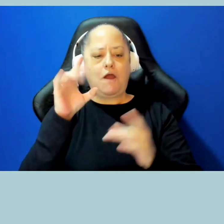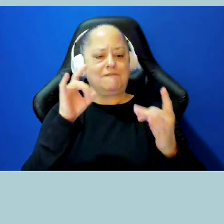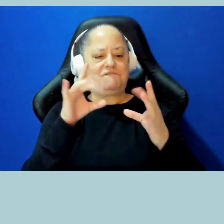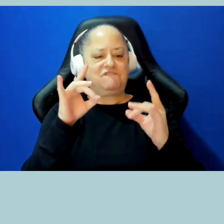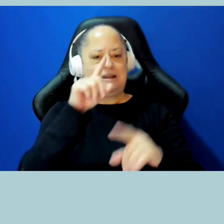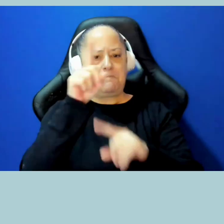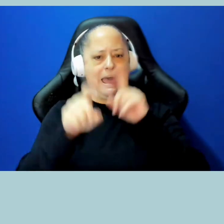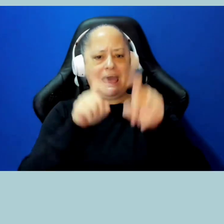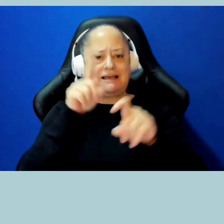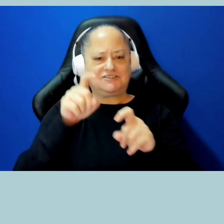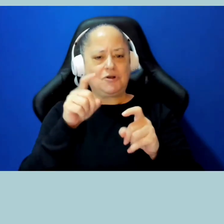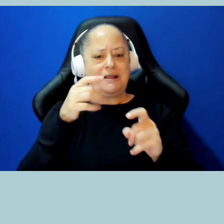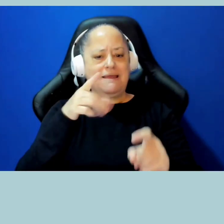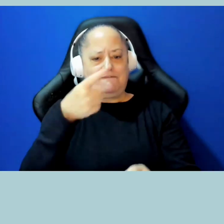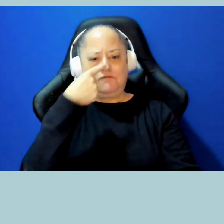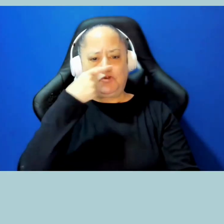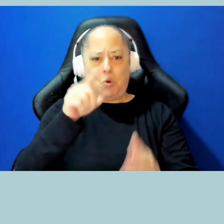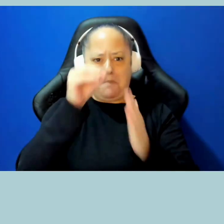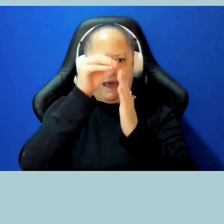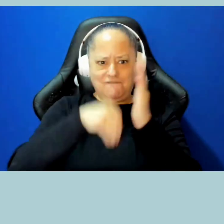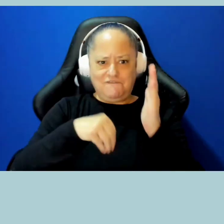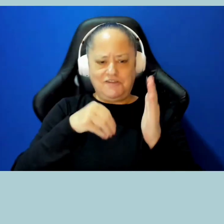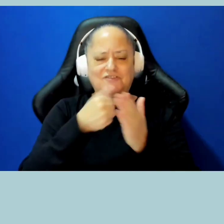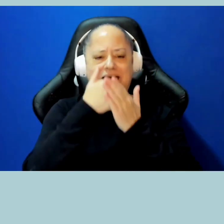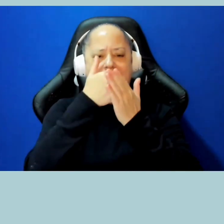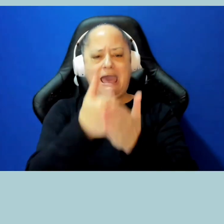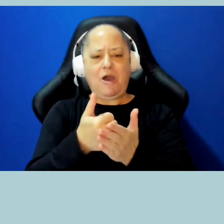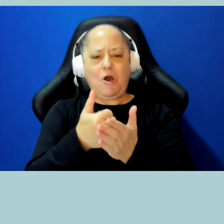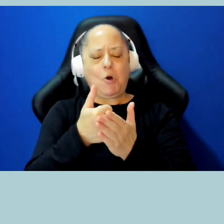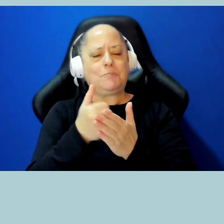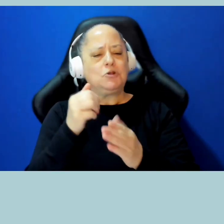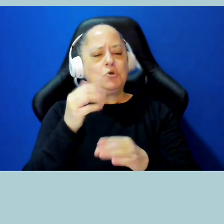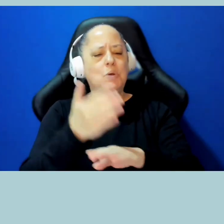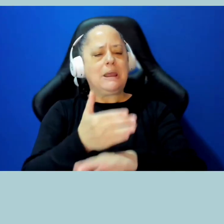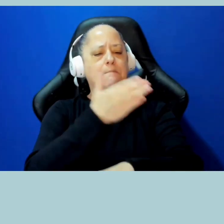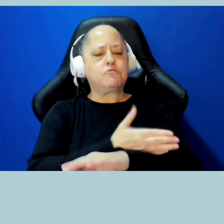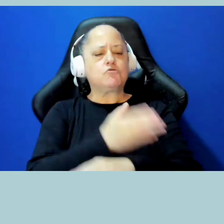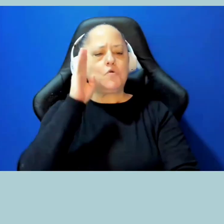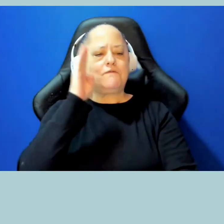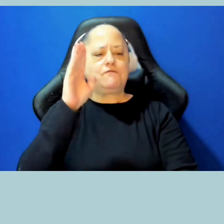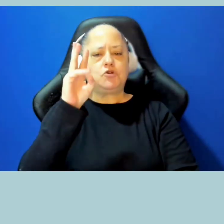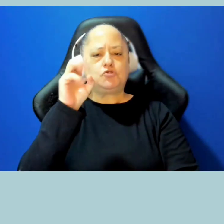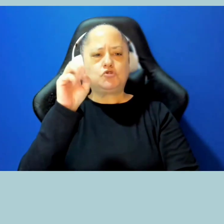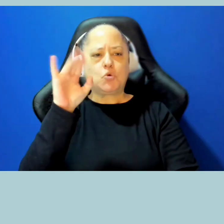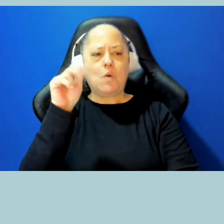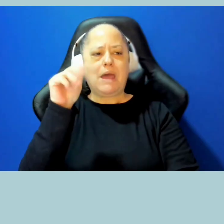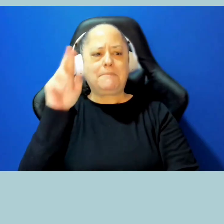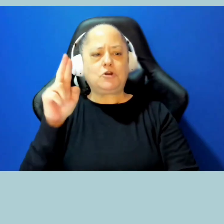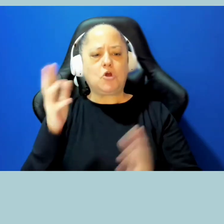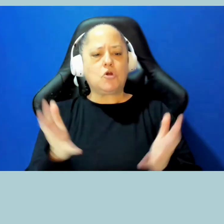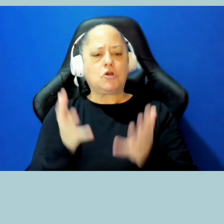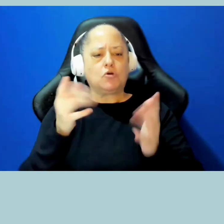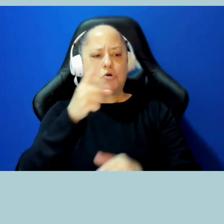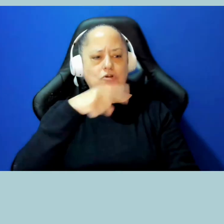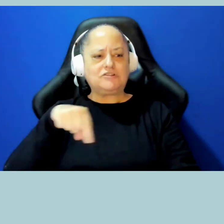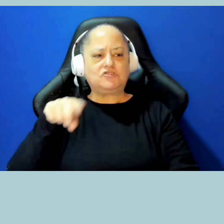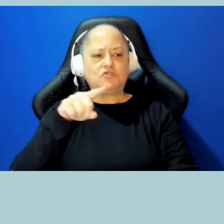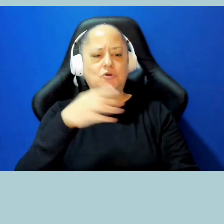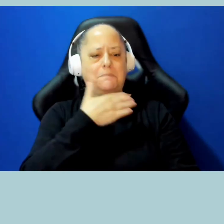helpful for us to improve future webinars. And also, we encourage you all to please be and keep